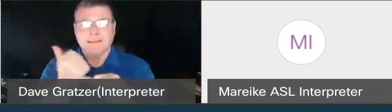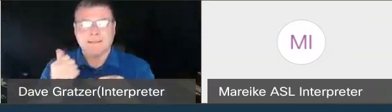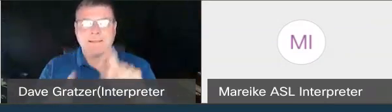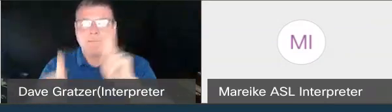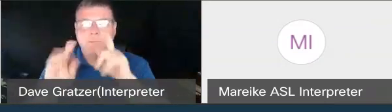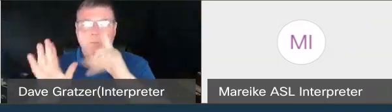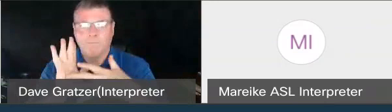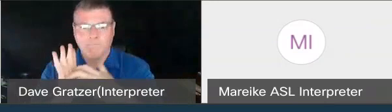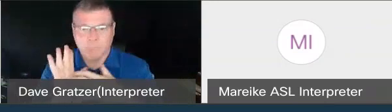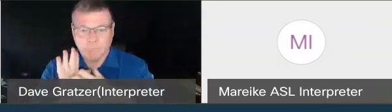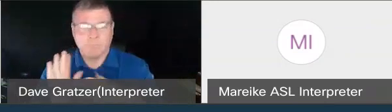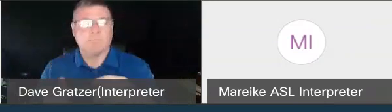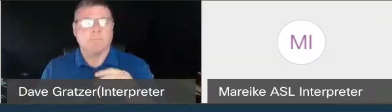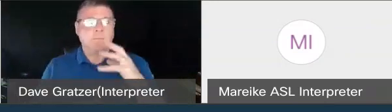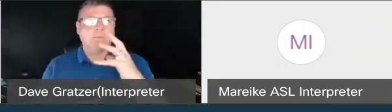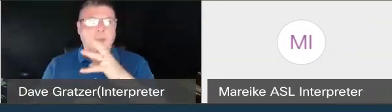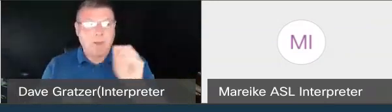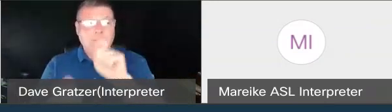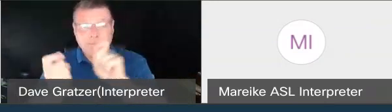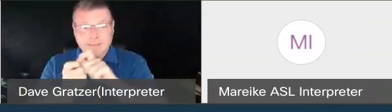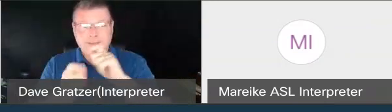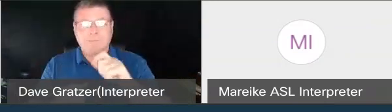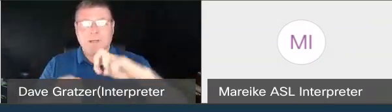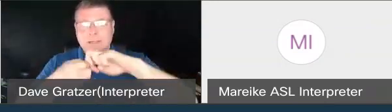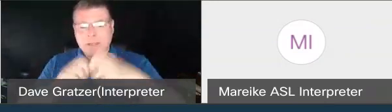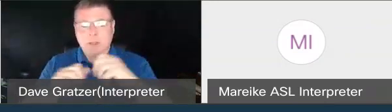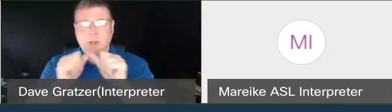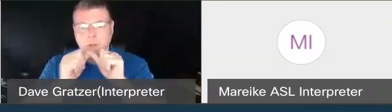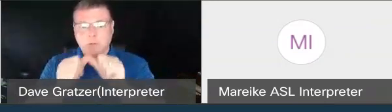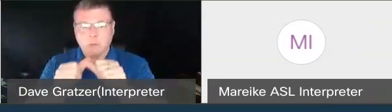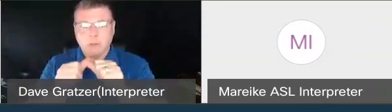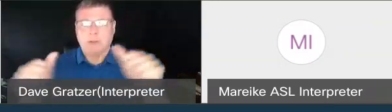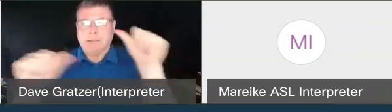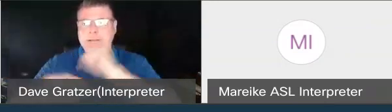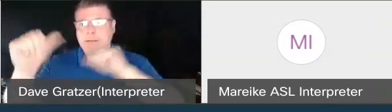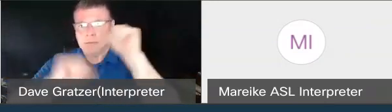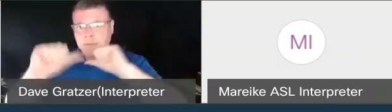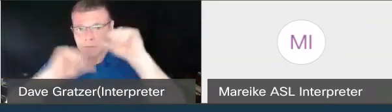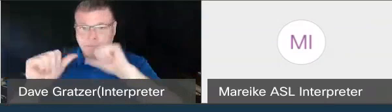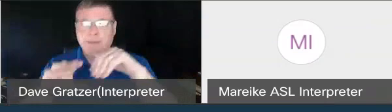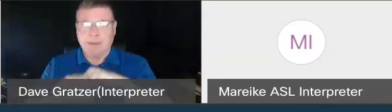um, to specifically address issues of chronic public intoxication and transiency in Billings, Montana.